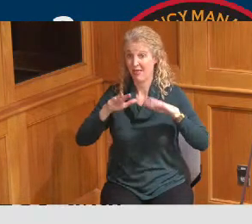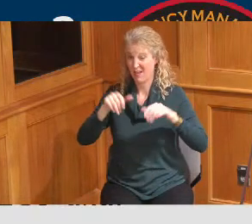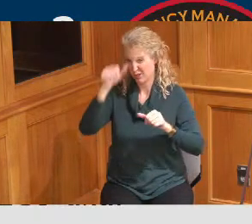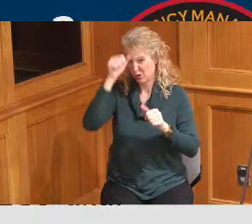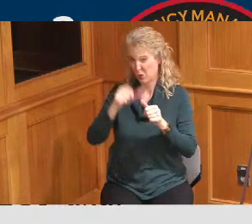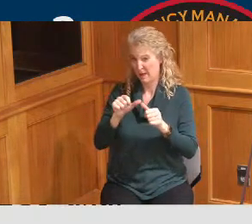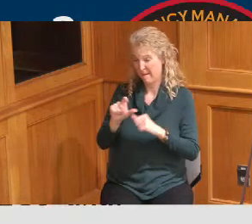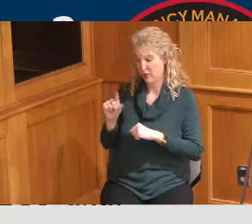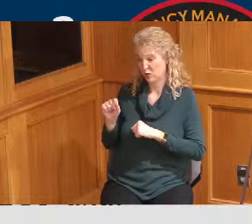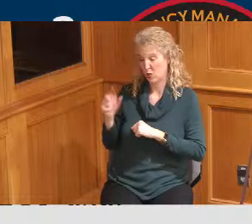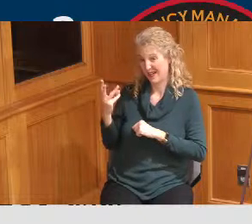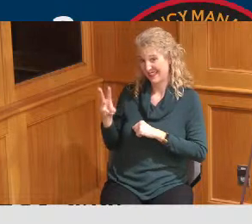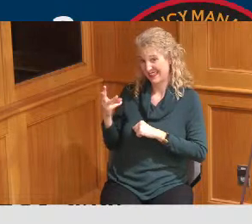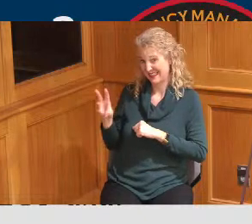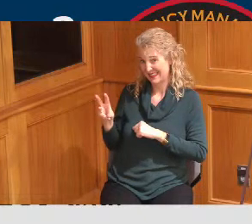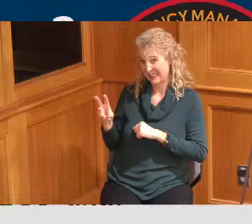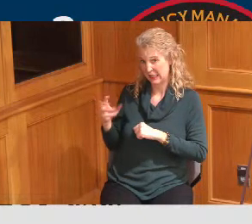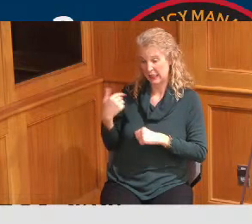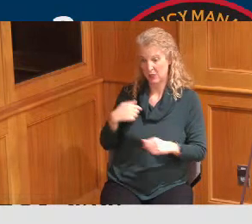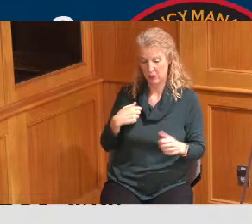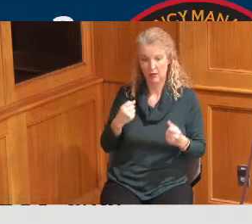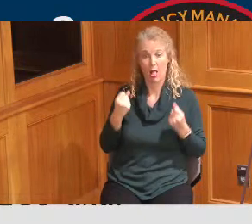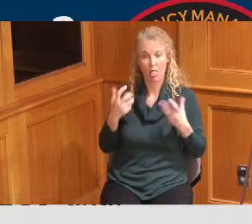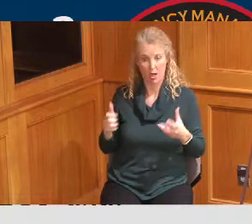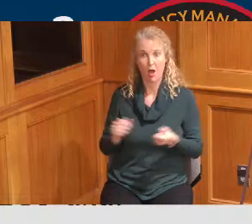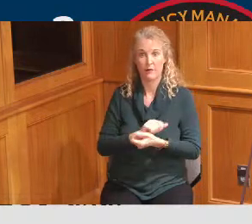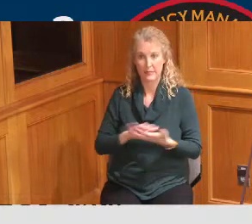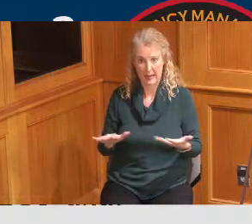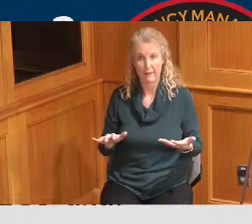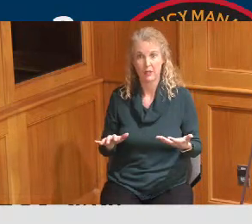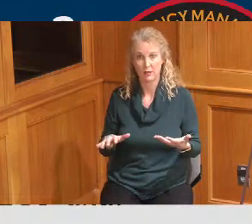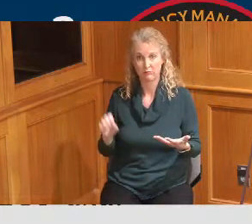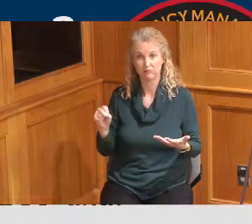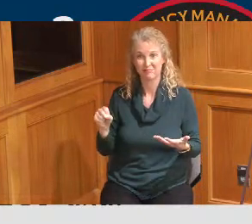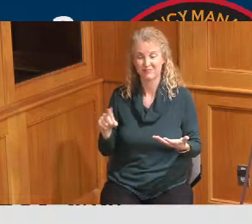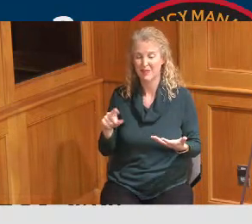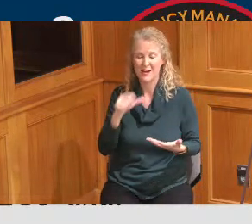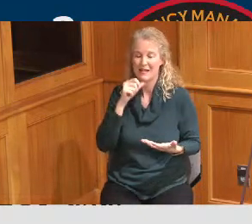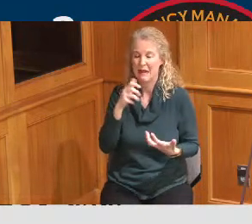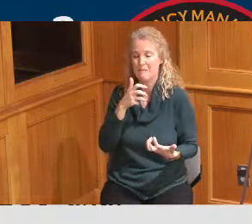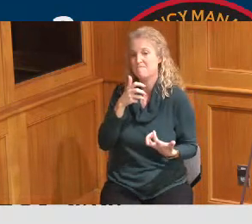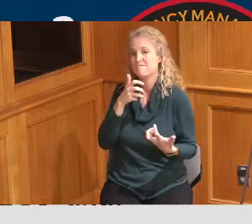like we had a lot of damage which we did a lot of it did not qualify for the criteria but the